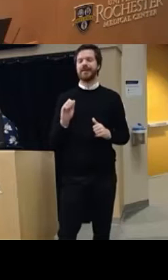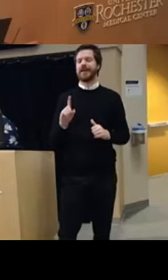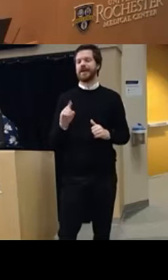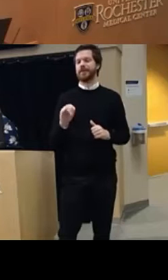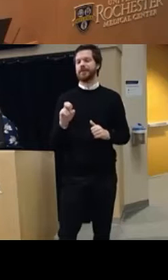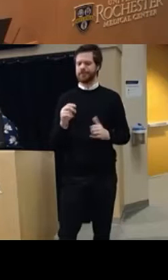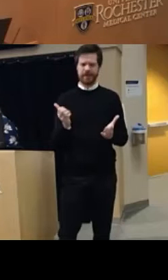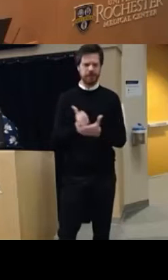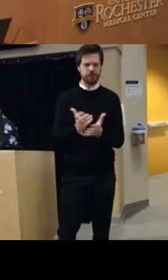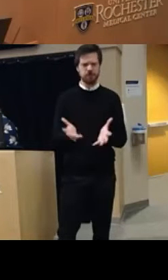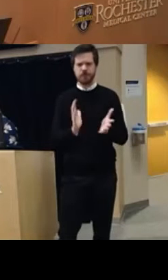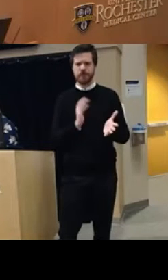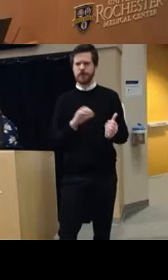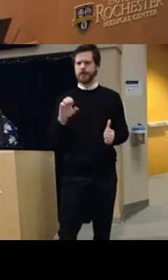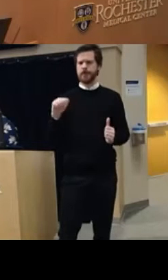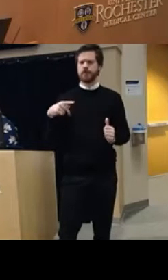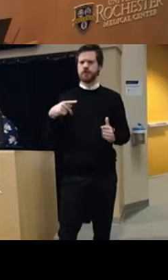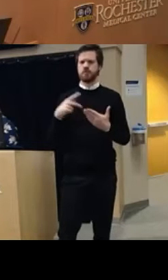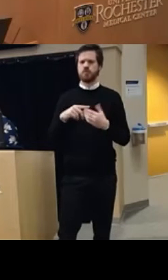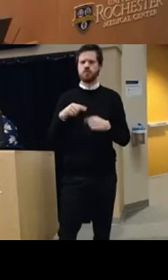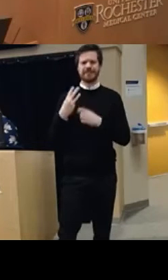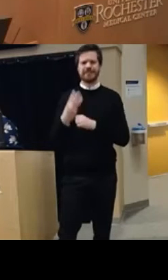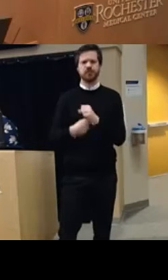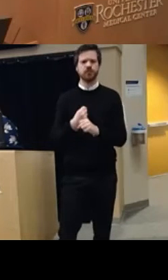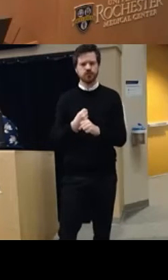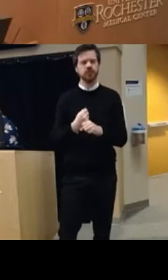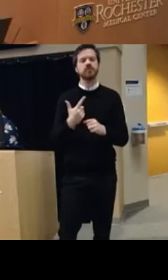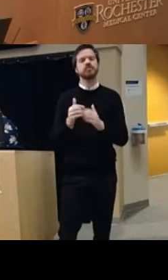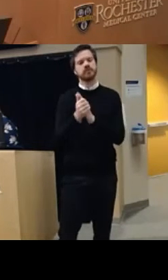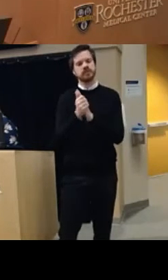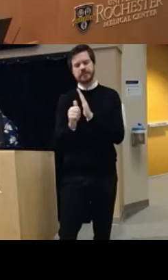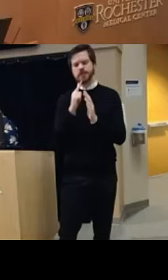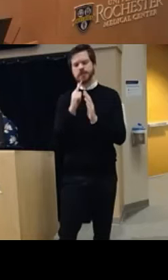advancing our EAP program over the past six years um her skills Have Been instrumental in enhancing